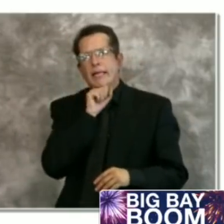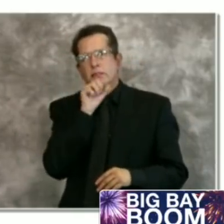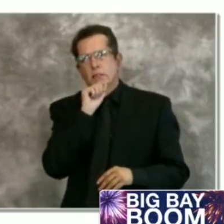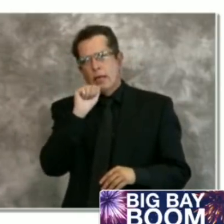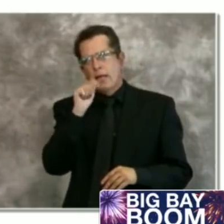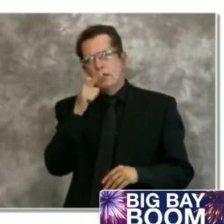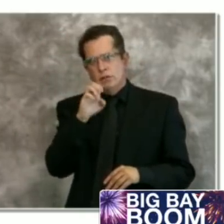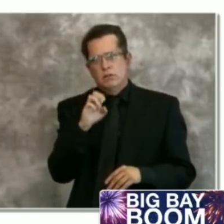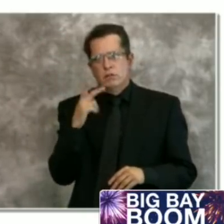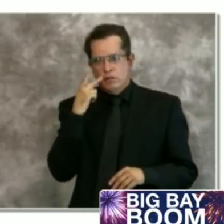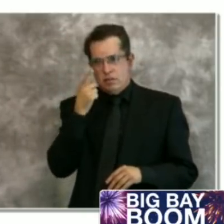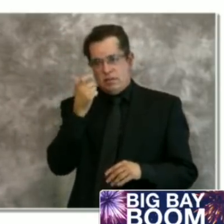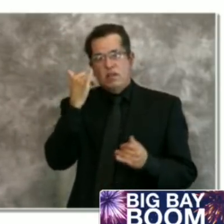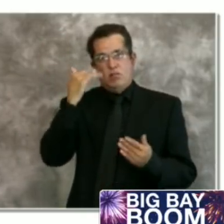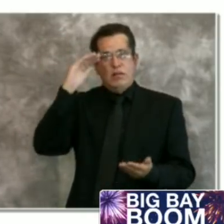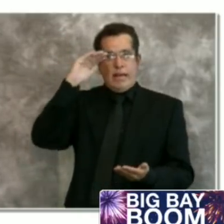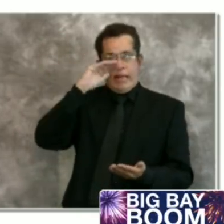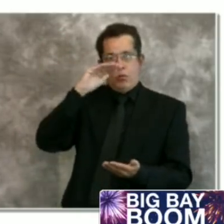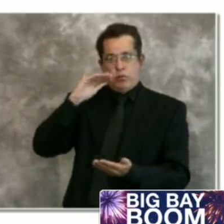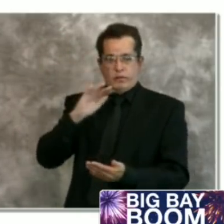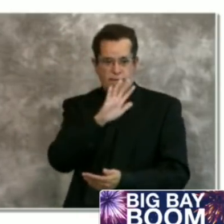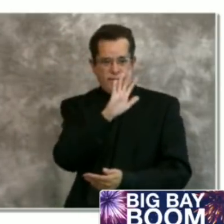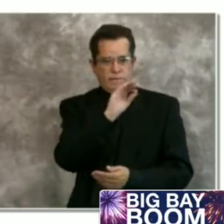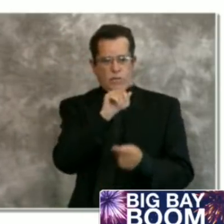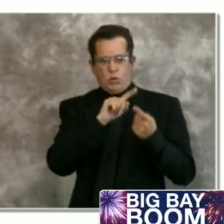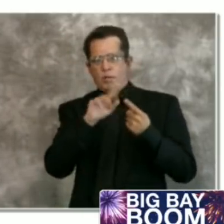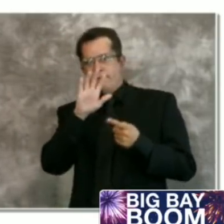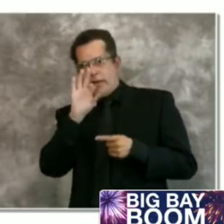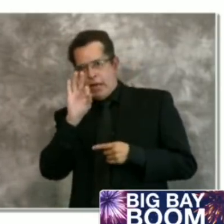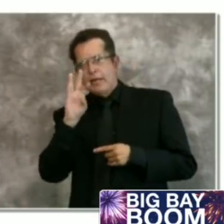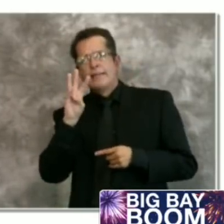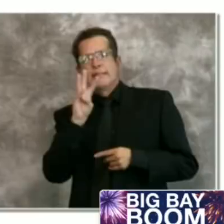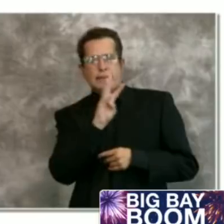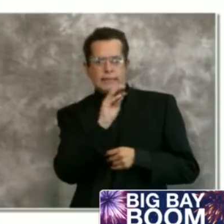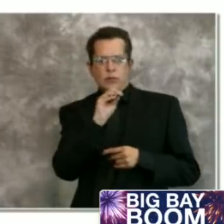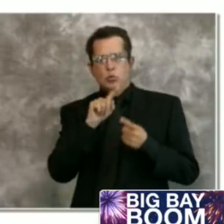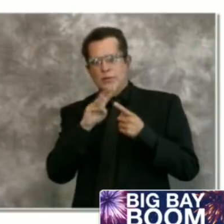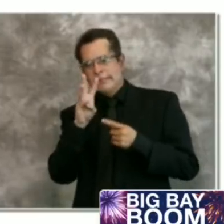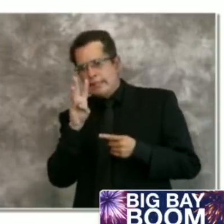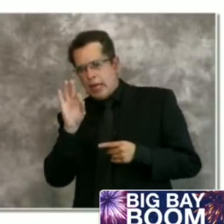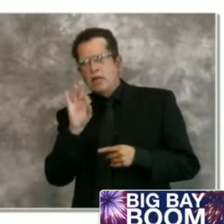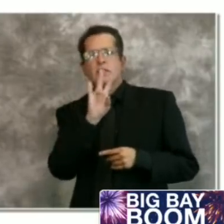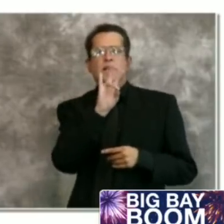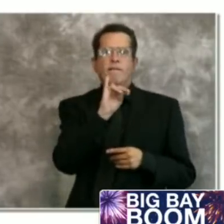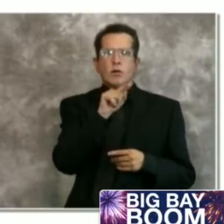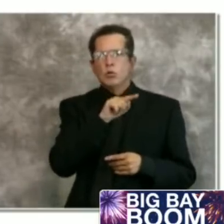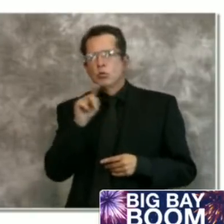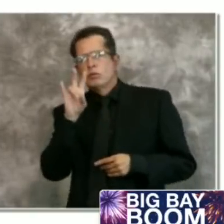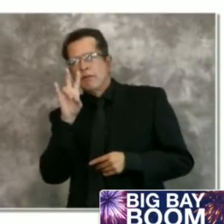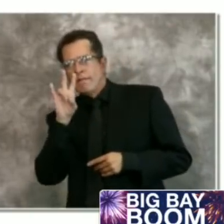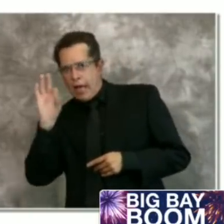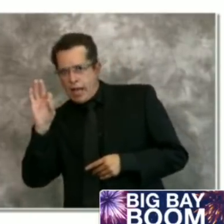SLIDE. WE INDIVIDUALS 50 YEARS OF AGE AND OLDER AND THIS